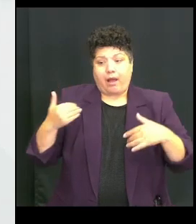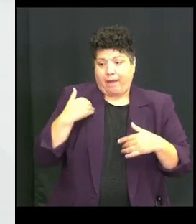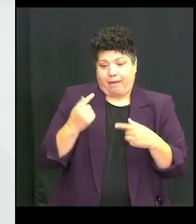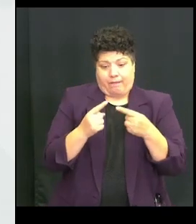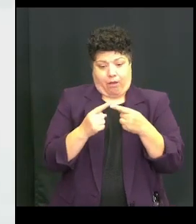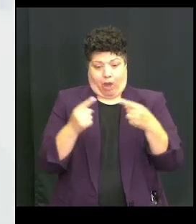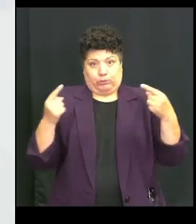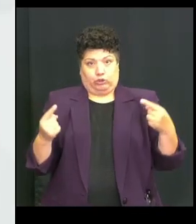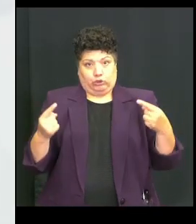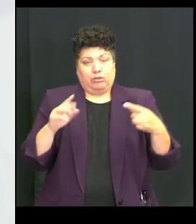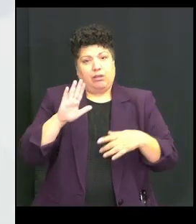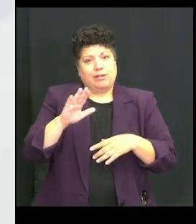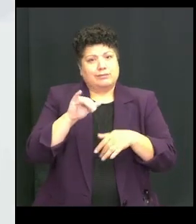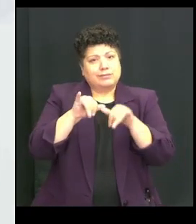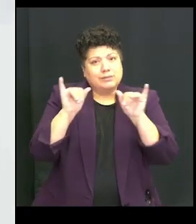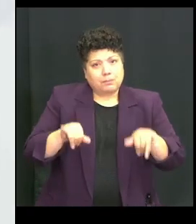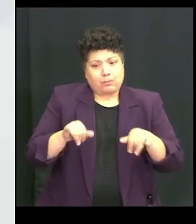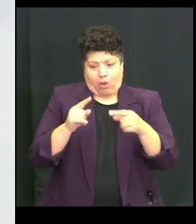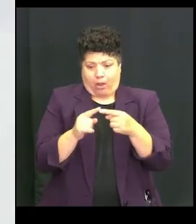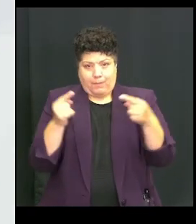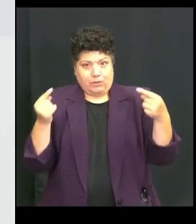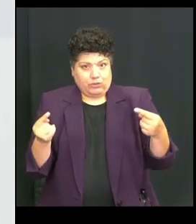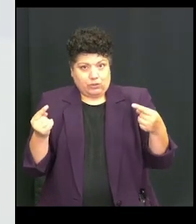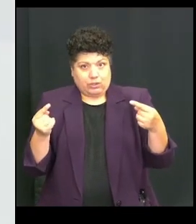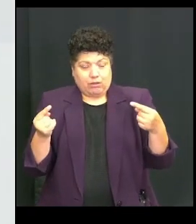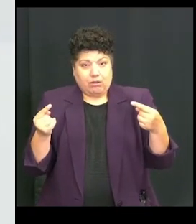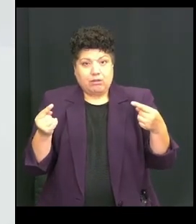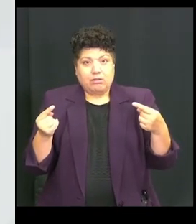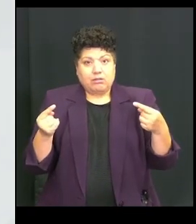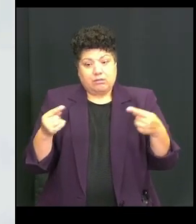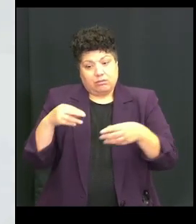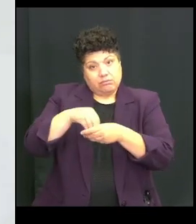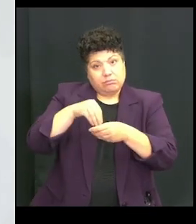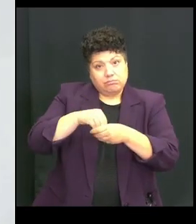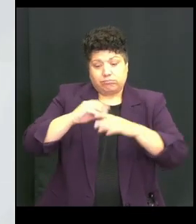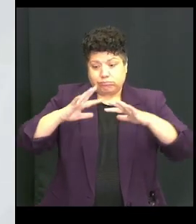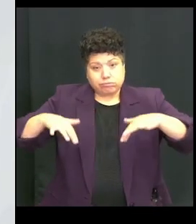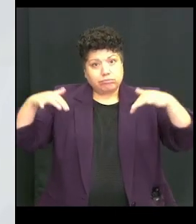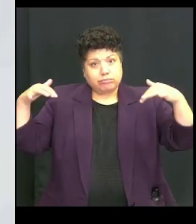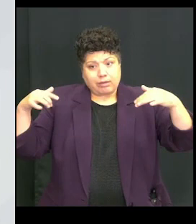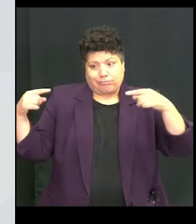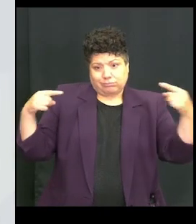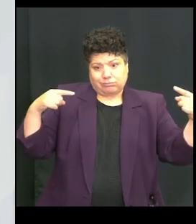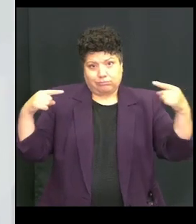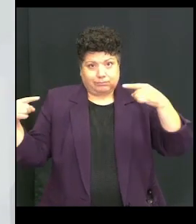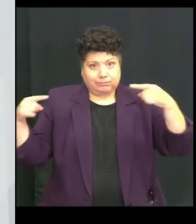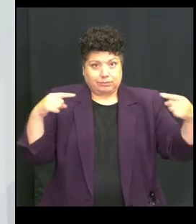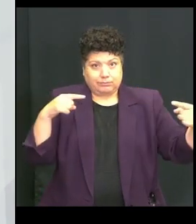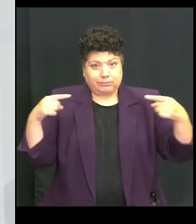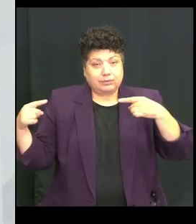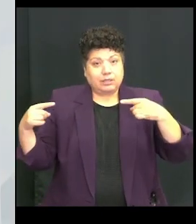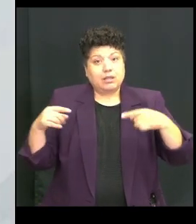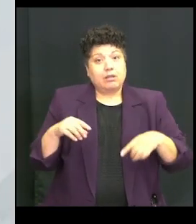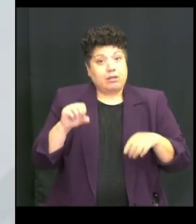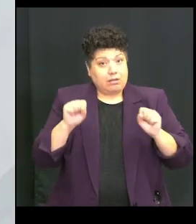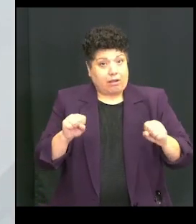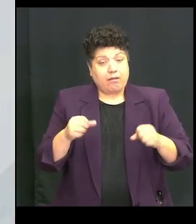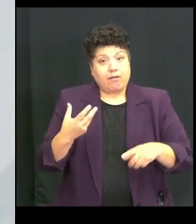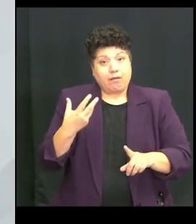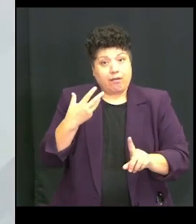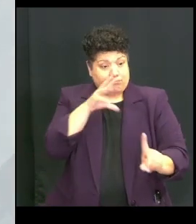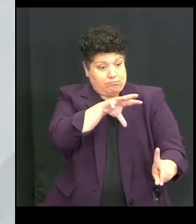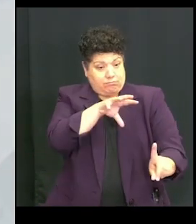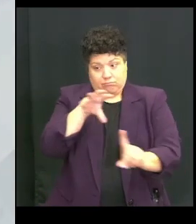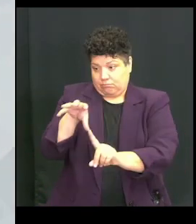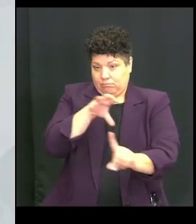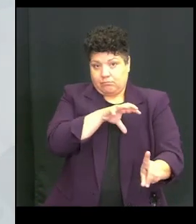And so it kind of breeds that sort of conflict, putting the cameras on in parliamentary committees,